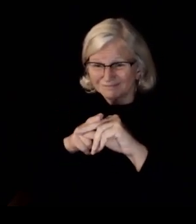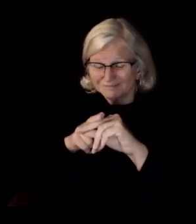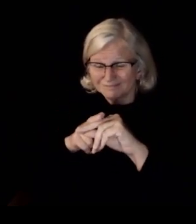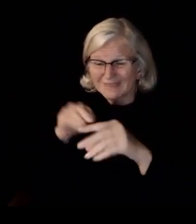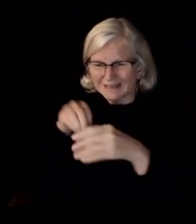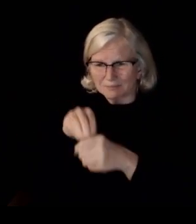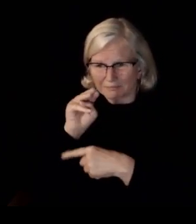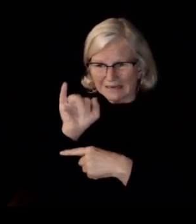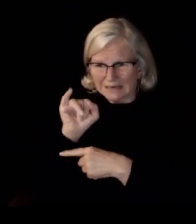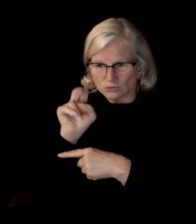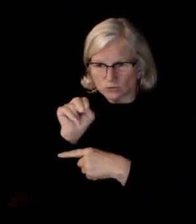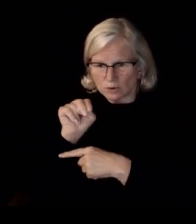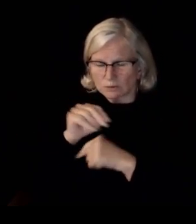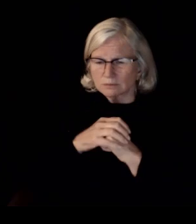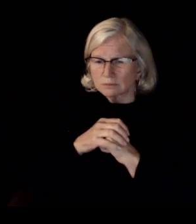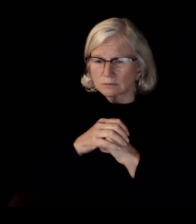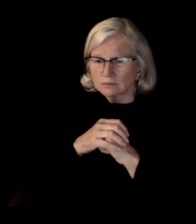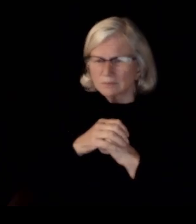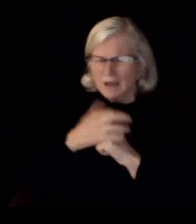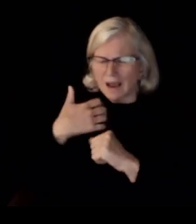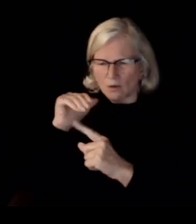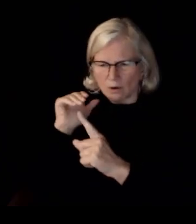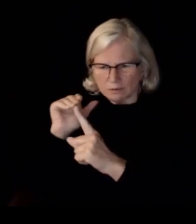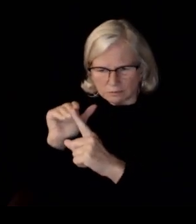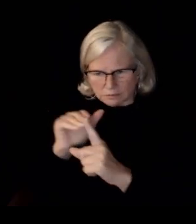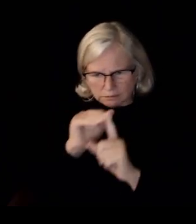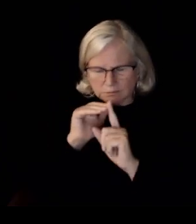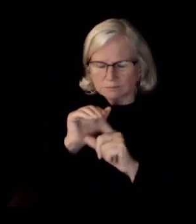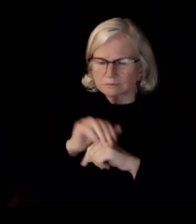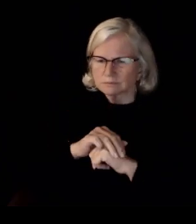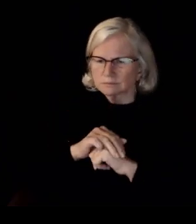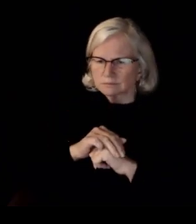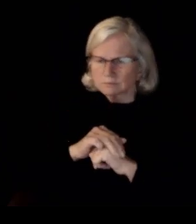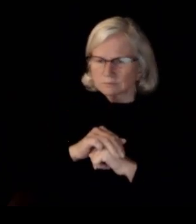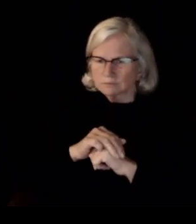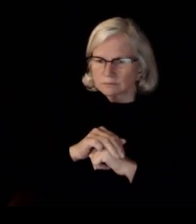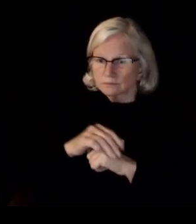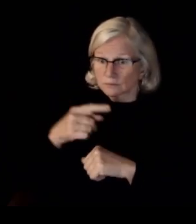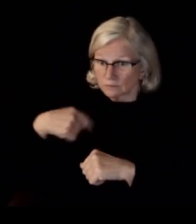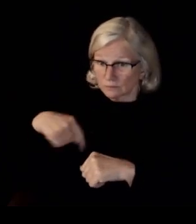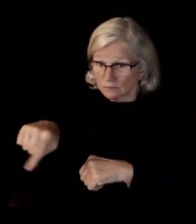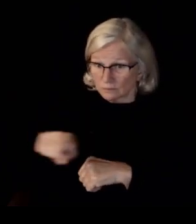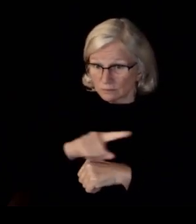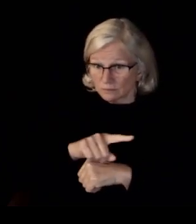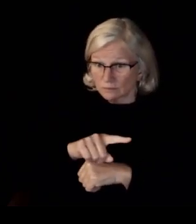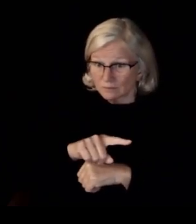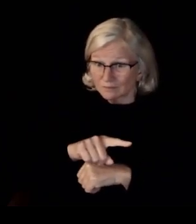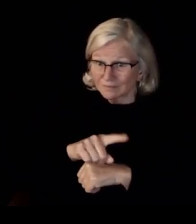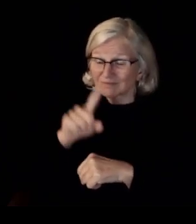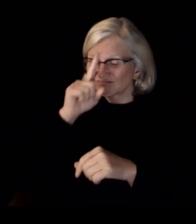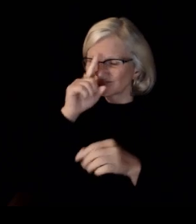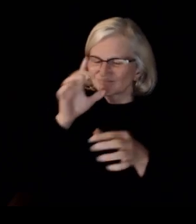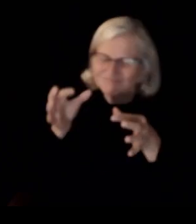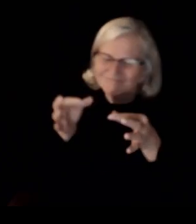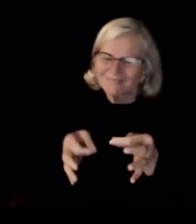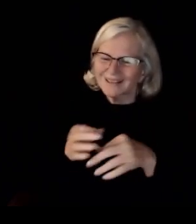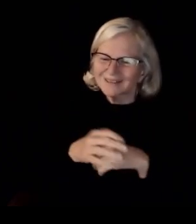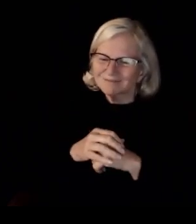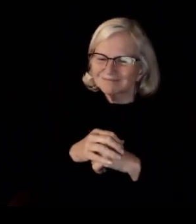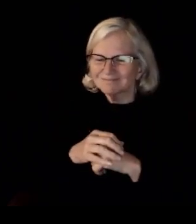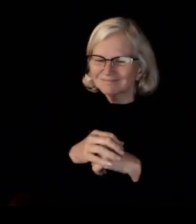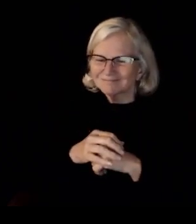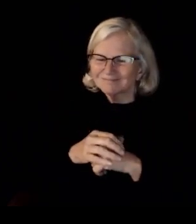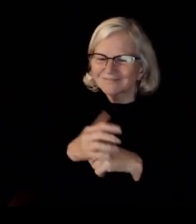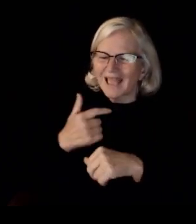remind all of us that as we're making choices about how we're engaging socially that we